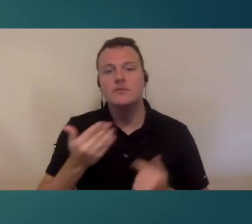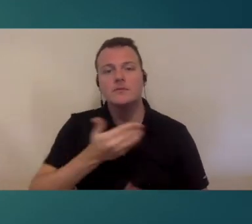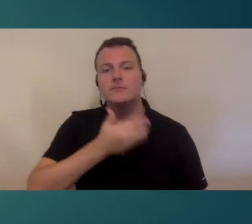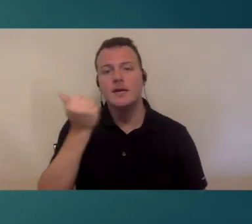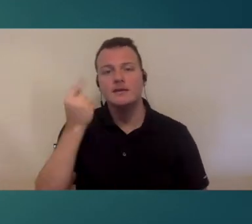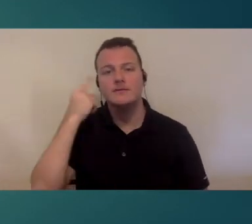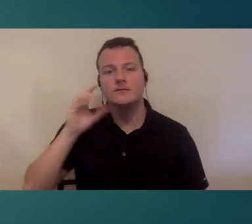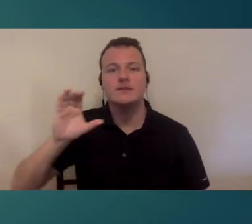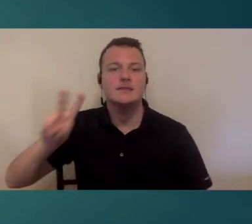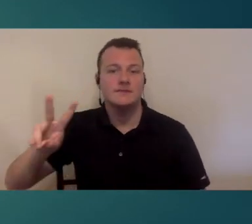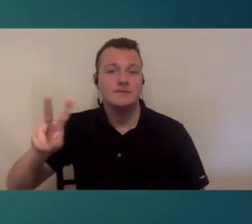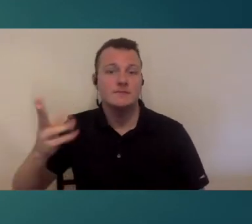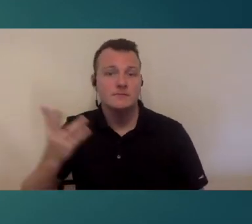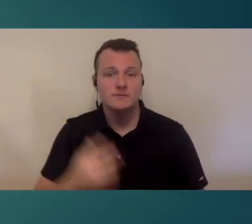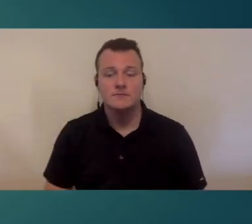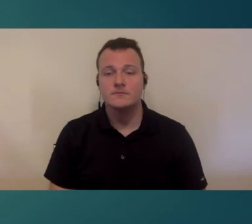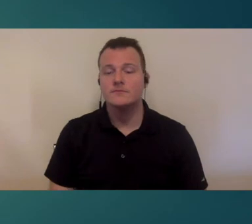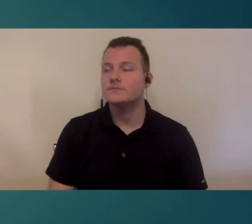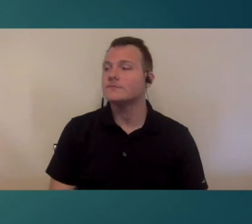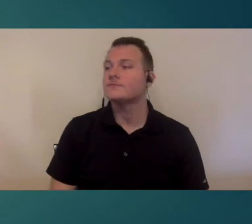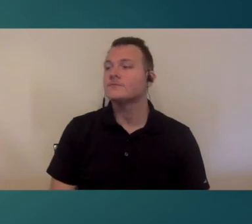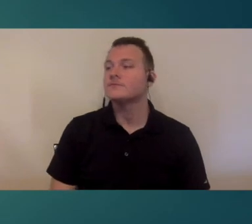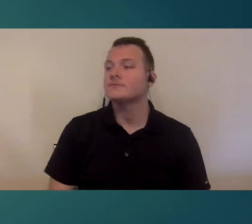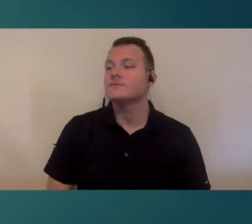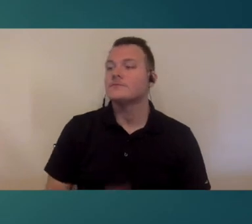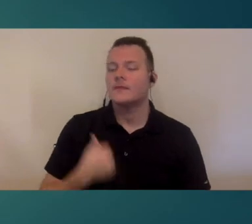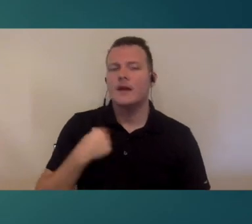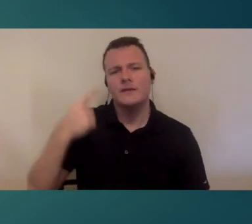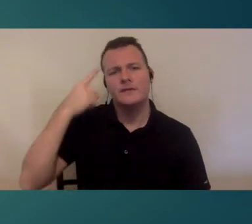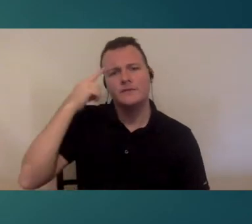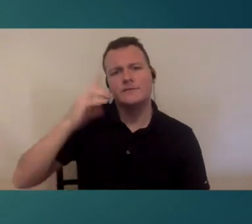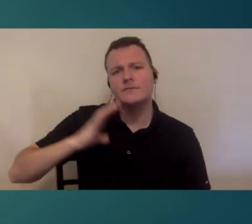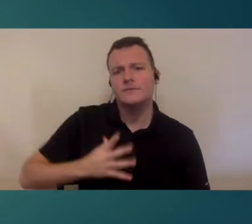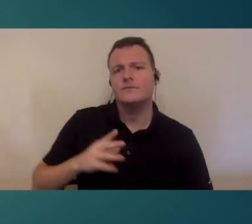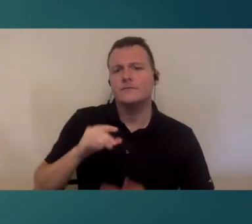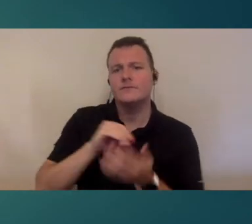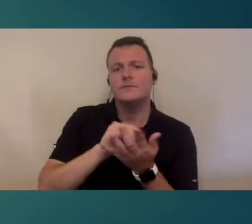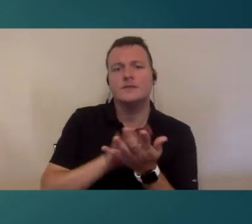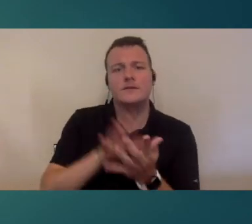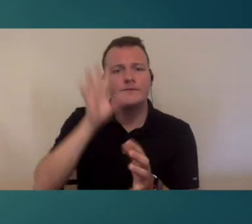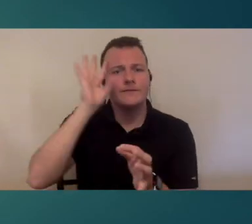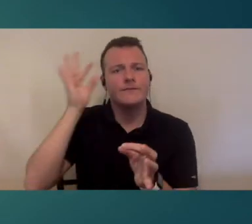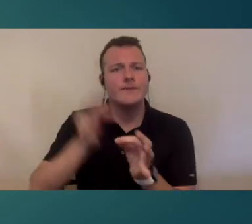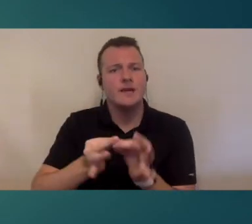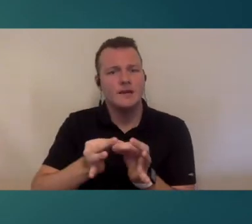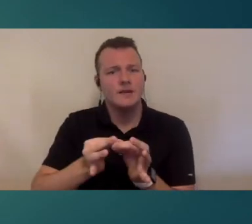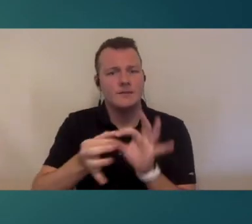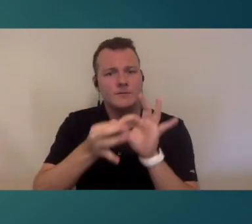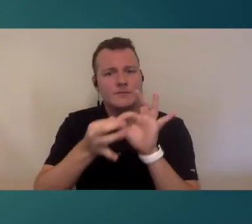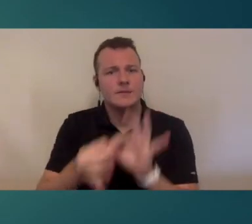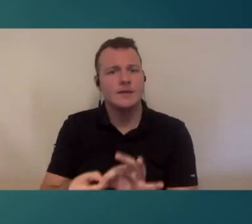better suited for your CV. I do think it's okay to put faith-based